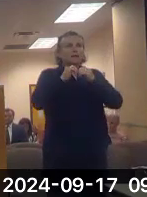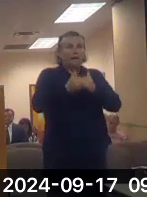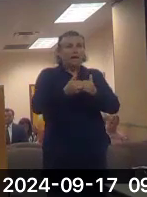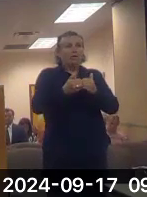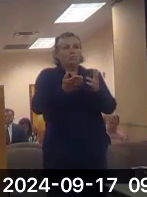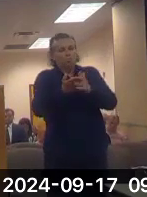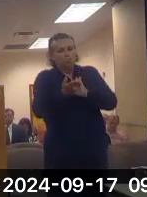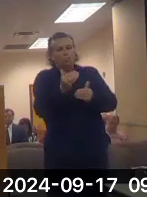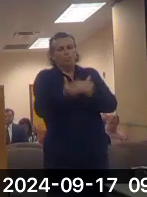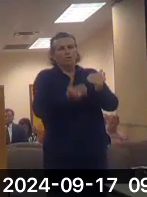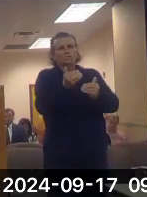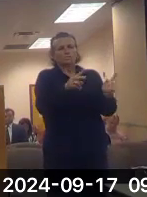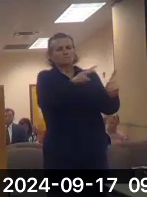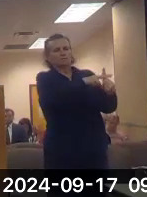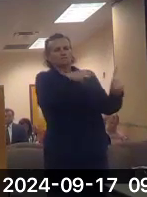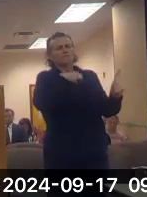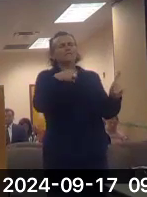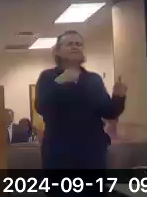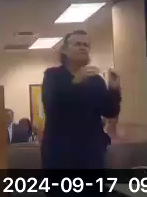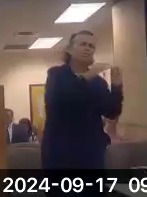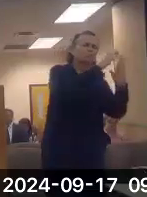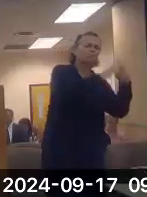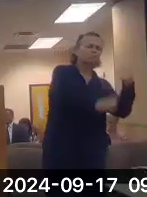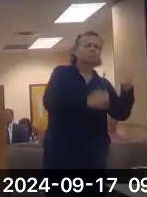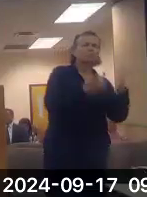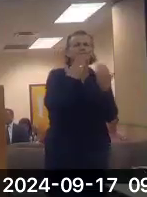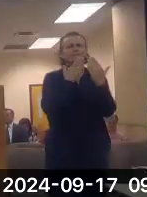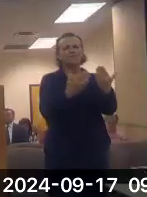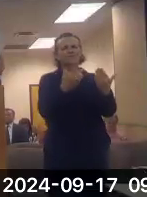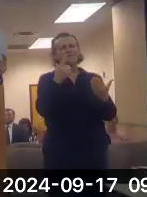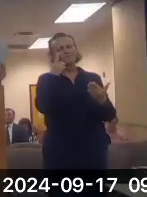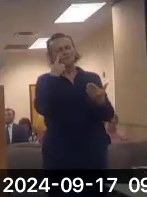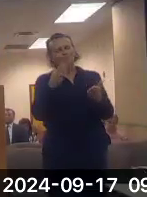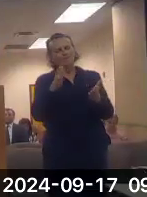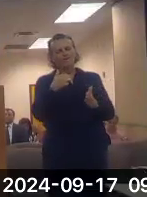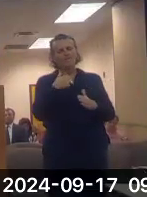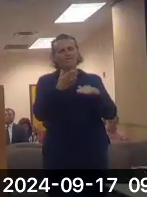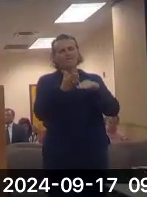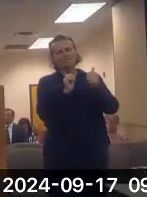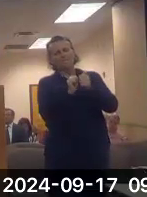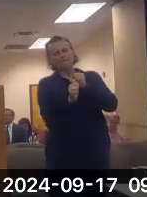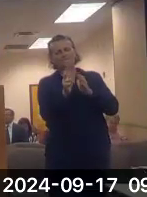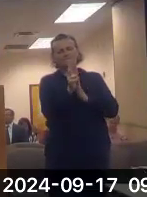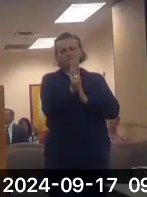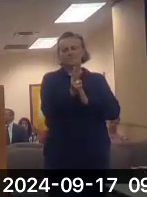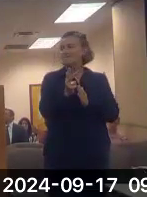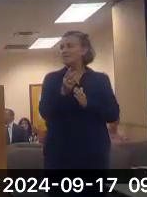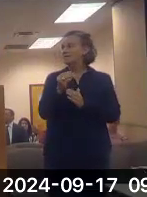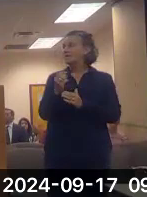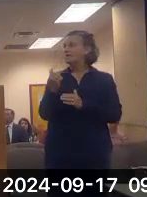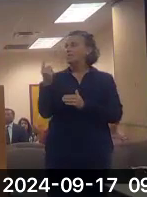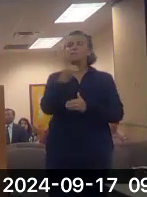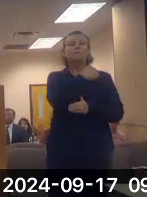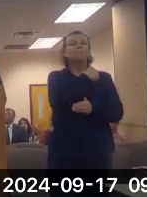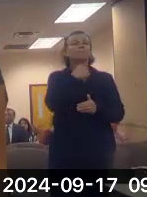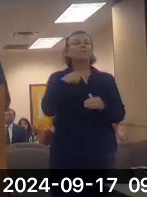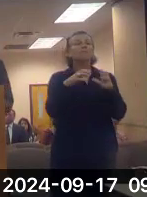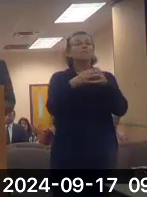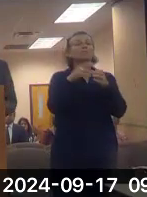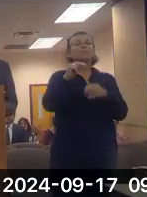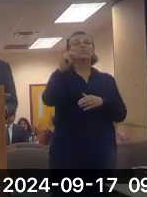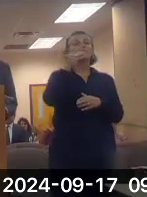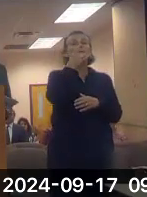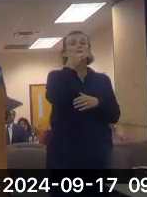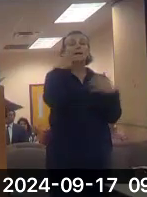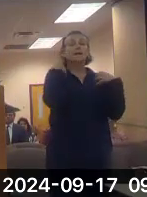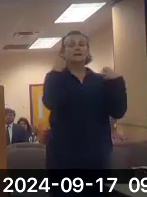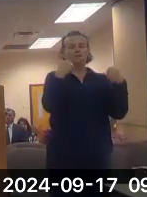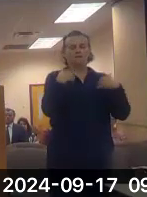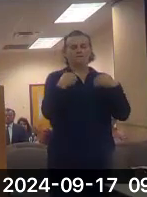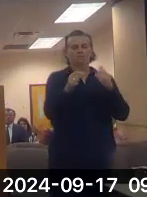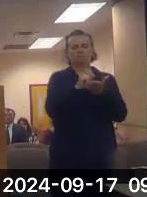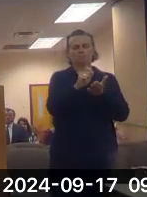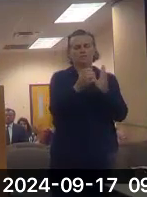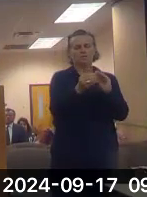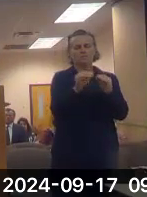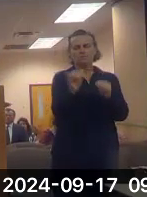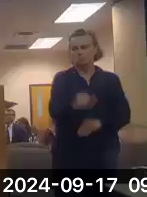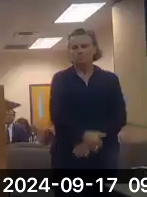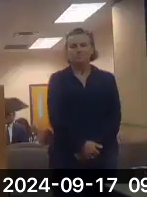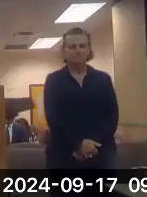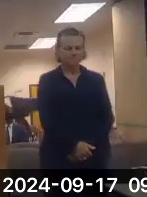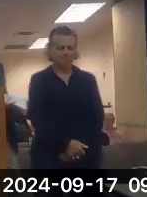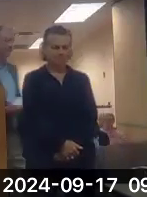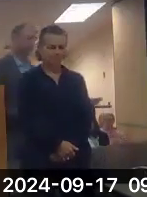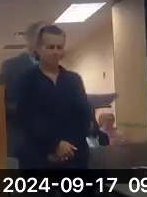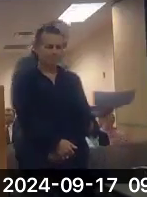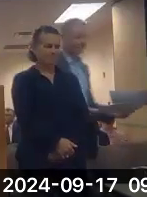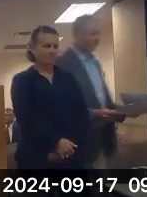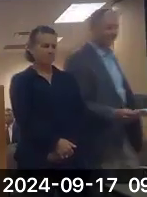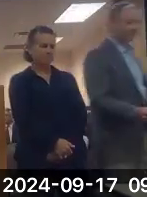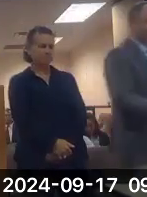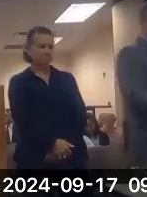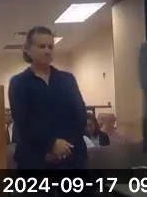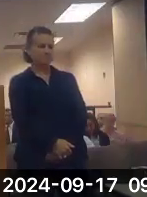Reginald Parson: again, there's a lot more in our written testimony, and I appreciate you letting me go over. I also have for you. One of our membership groups. Northern Light health. Okay. Thank you. Oh, yeah, you can hand it to Sophia.